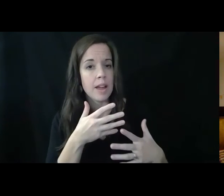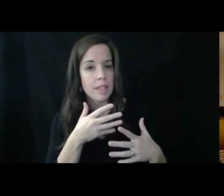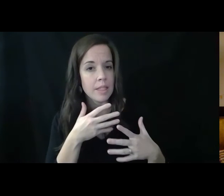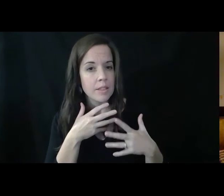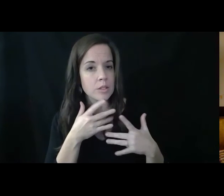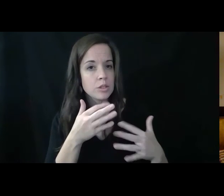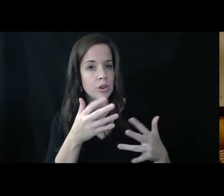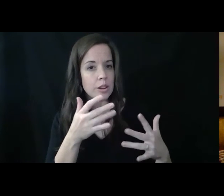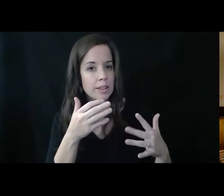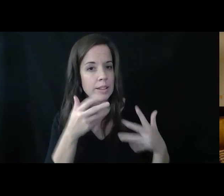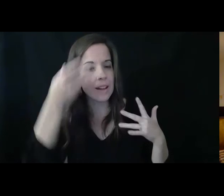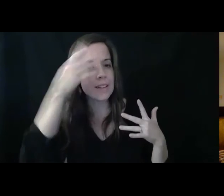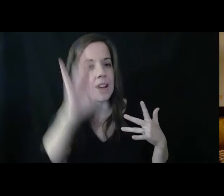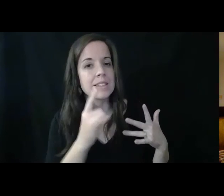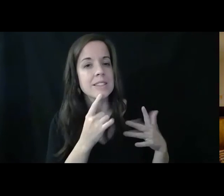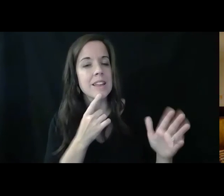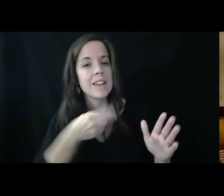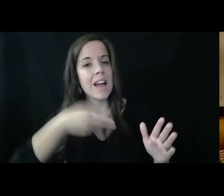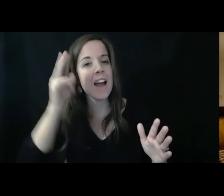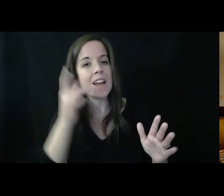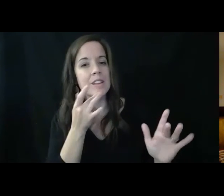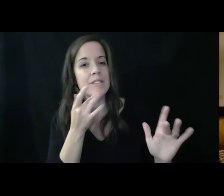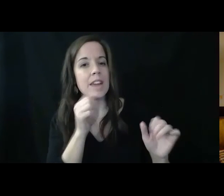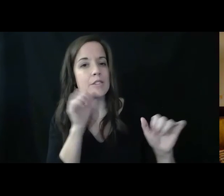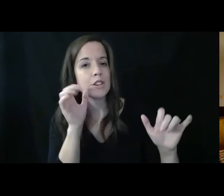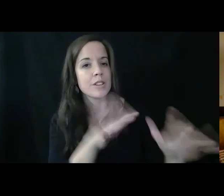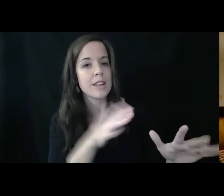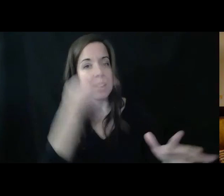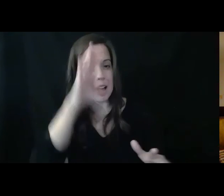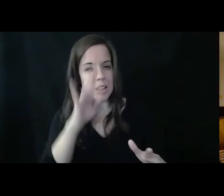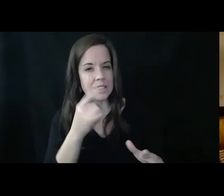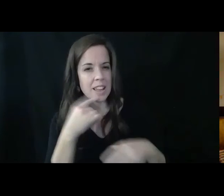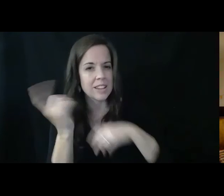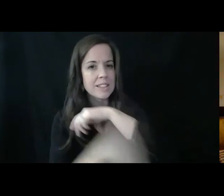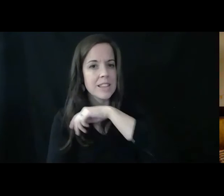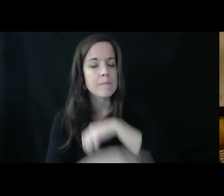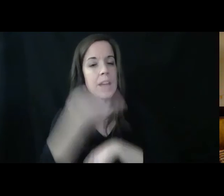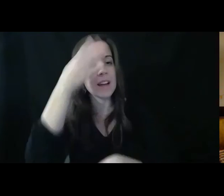And God said, highly favored And God said, condemned And God said, I will blot out man